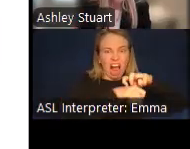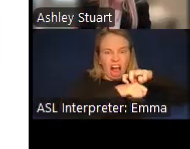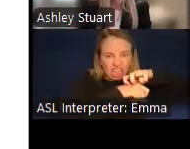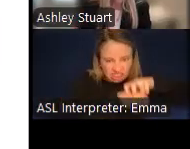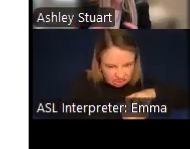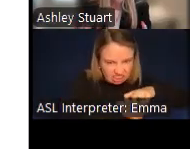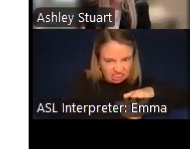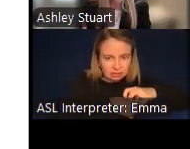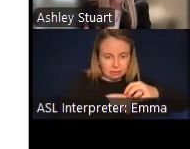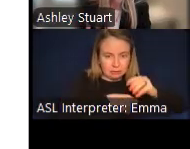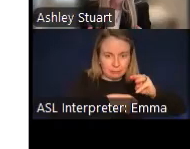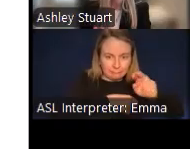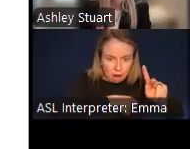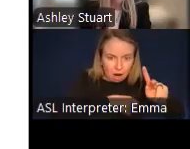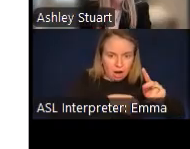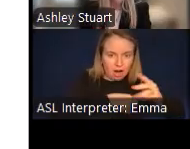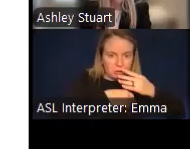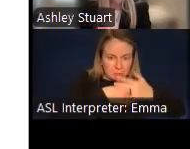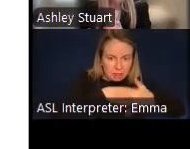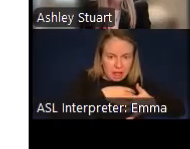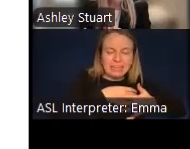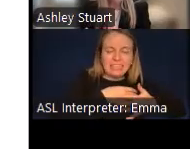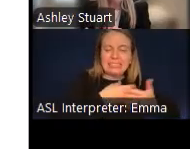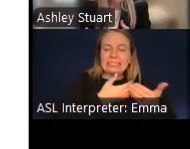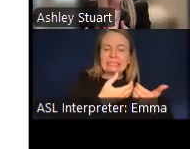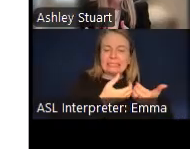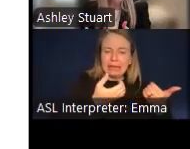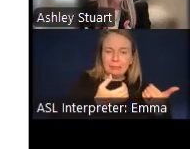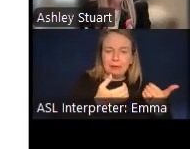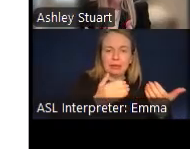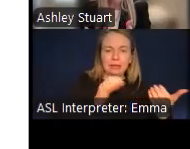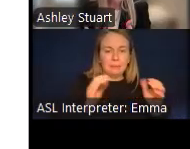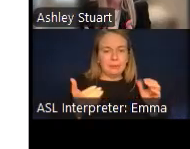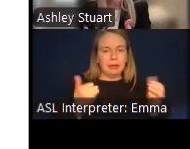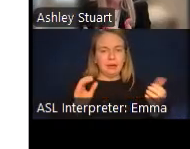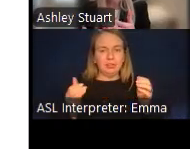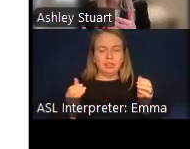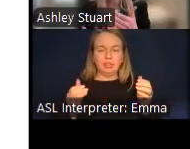make a mark or break skin on somebody, versus when you are